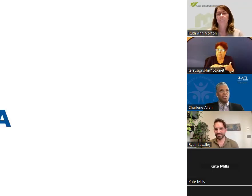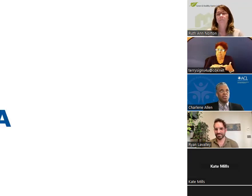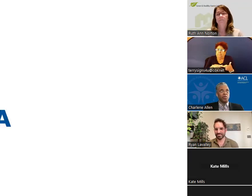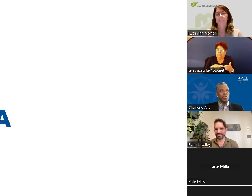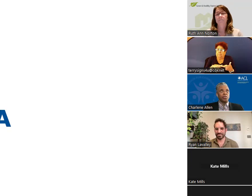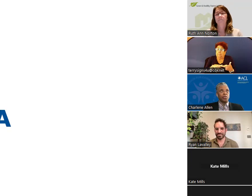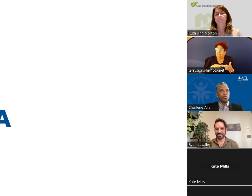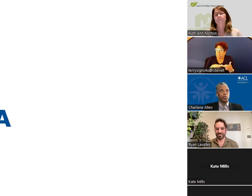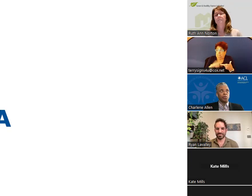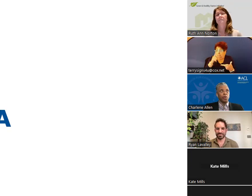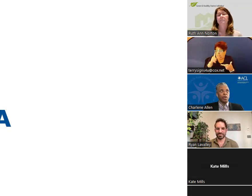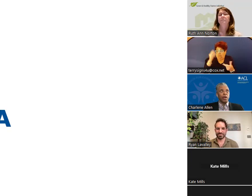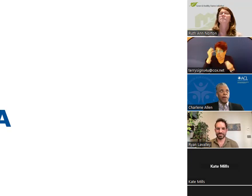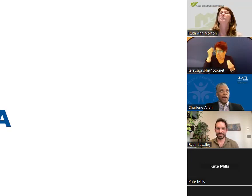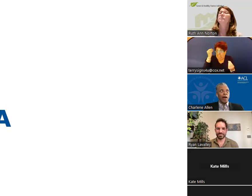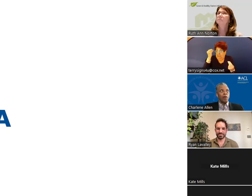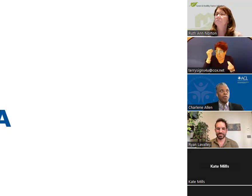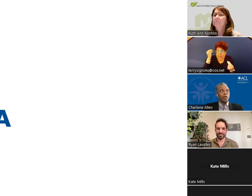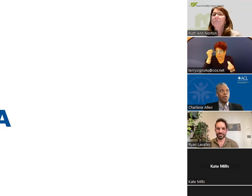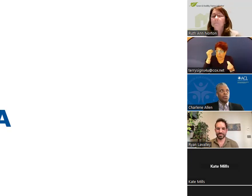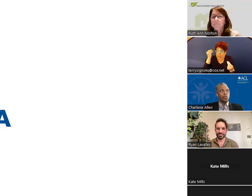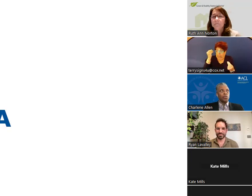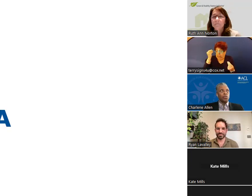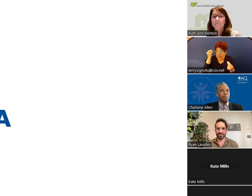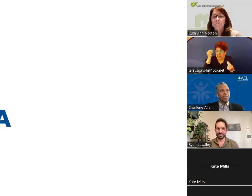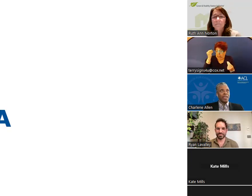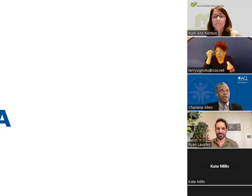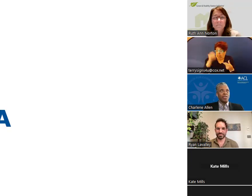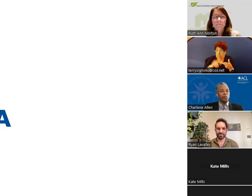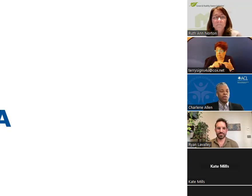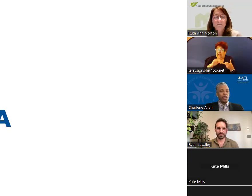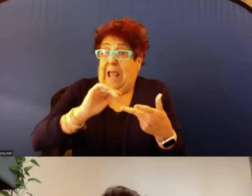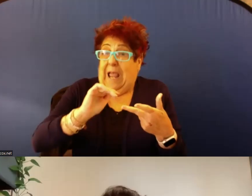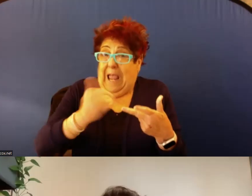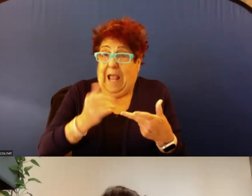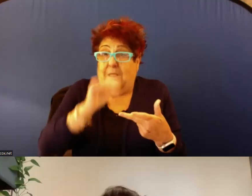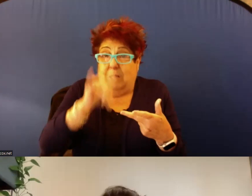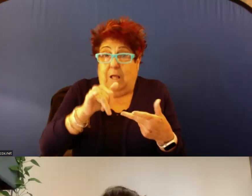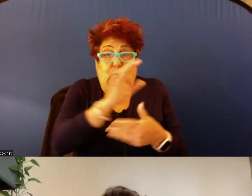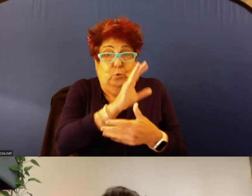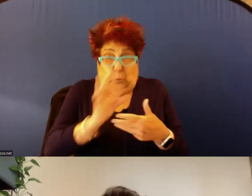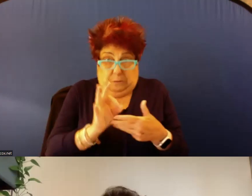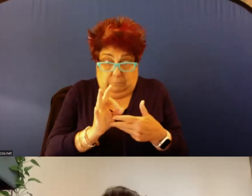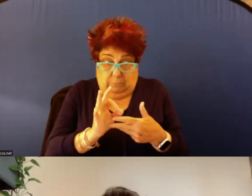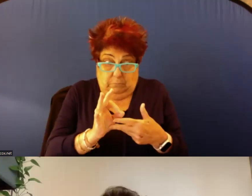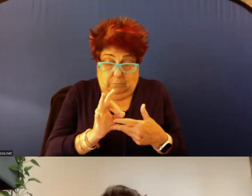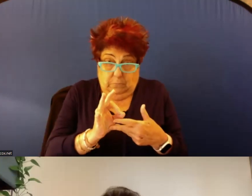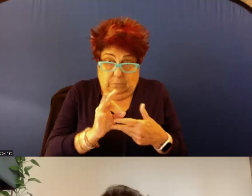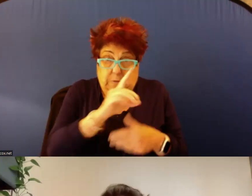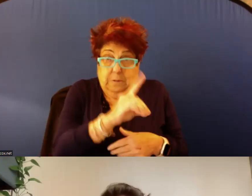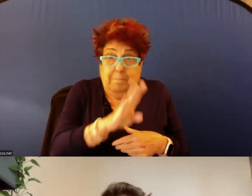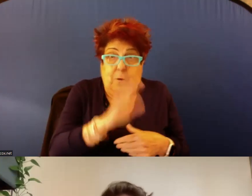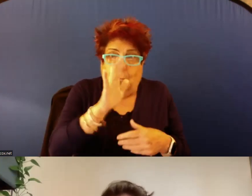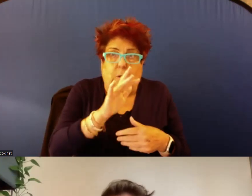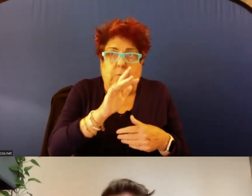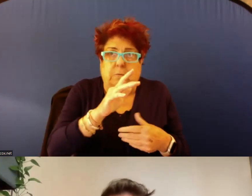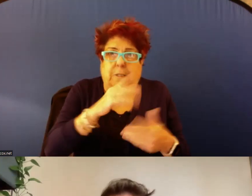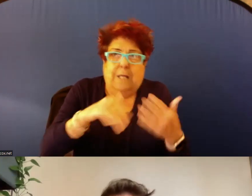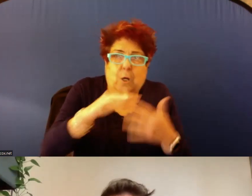consideration to have the choice of database would interact with your partners and partnerships?